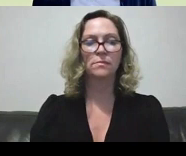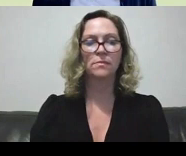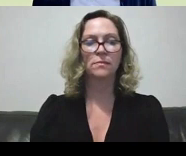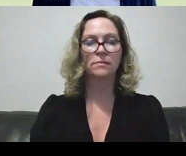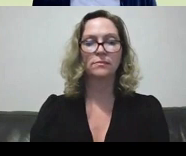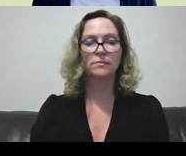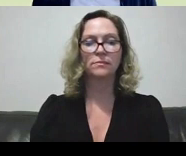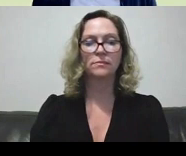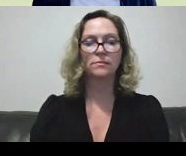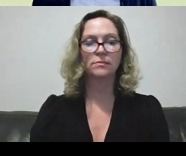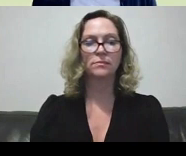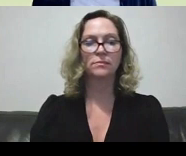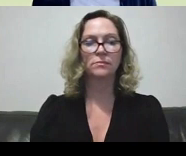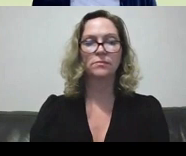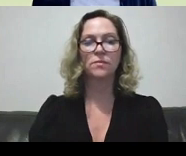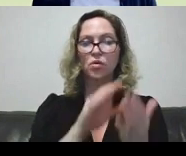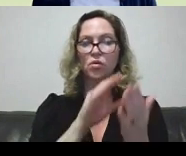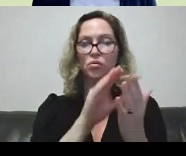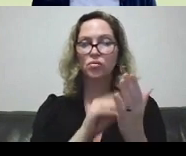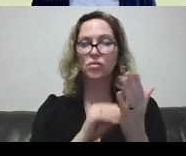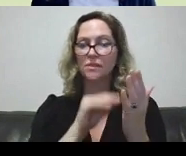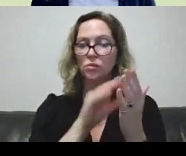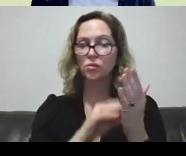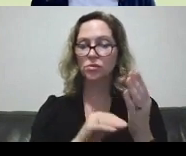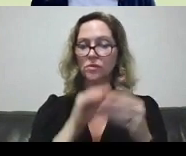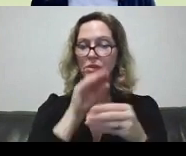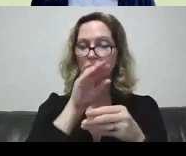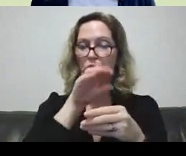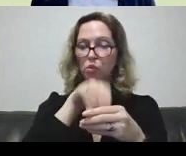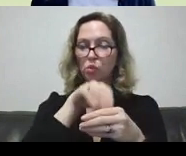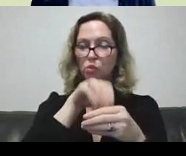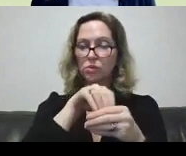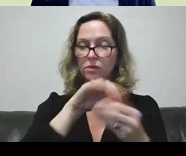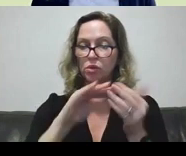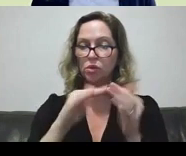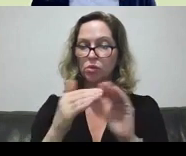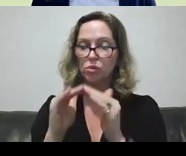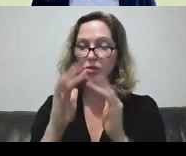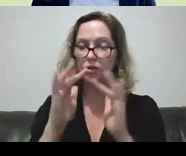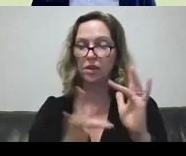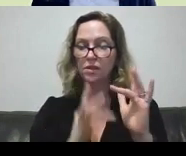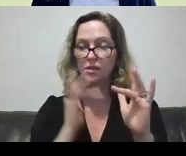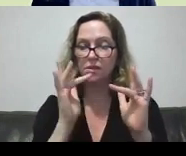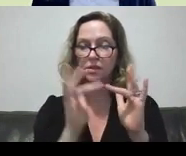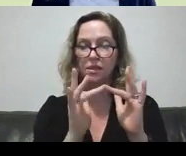the Resourcing Inclusive Communities sites within Family Advocacy, this is